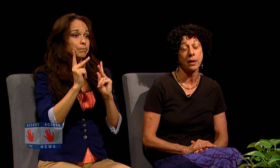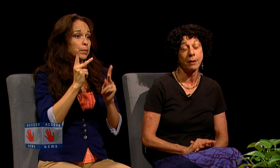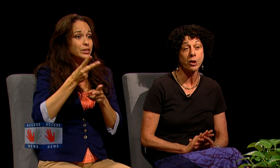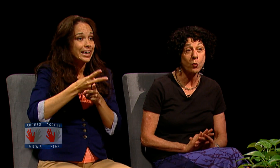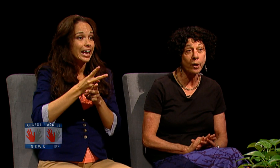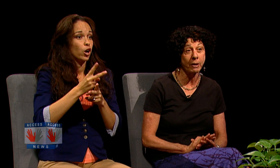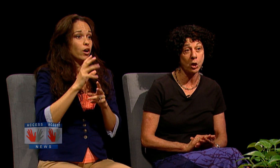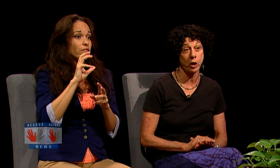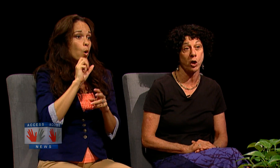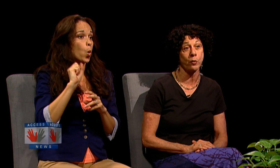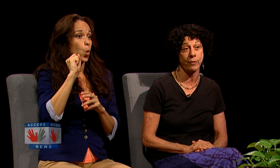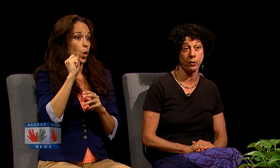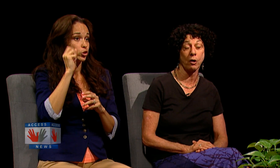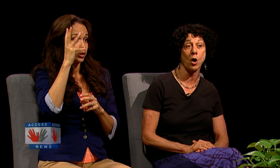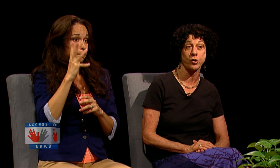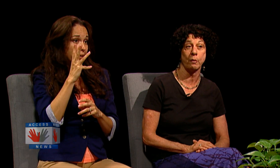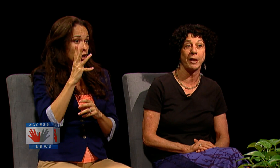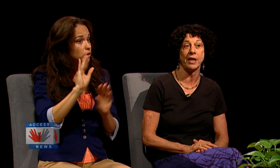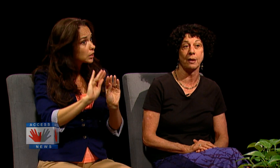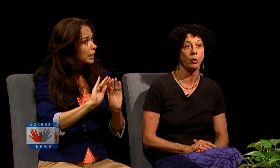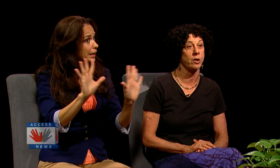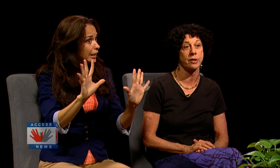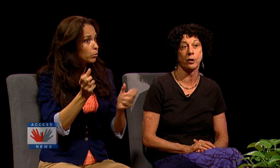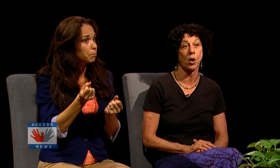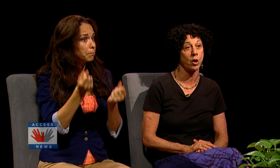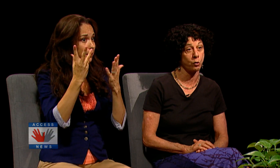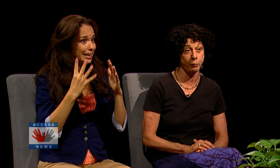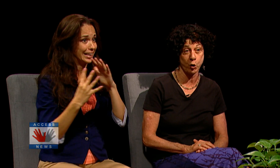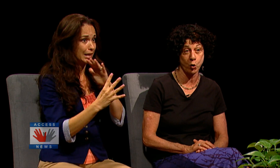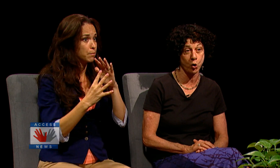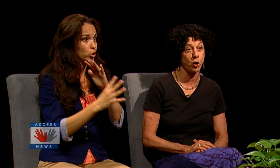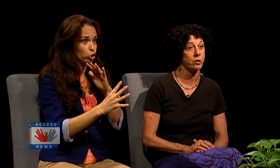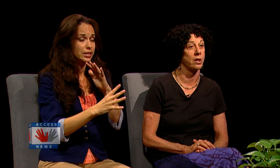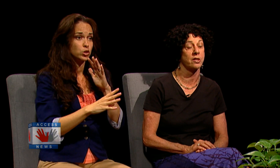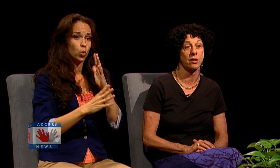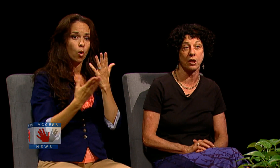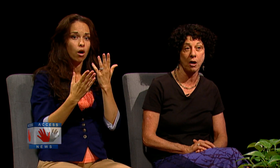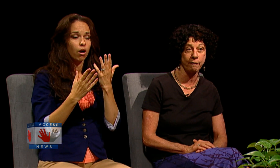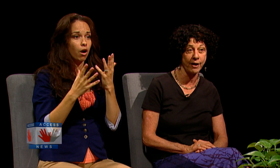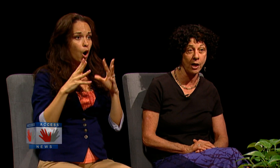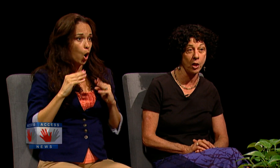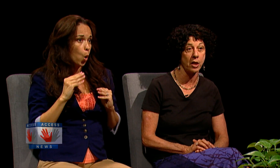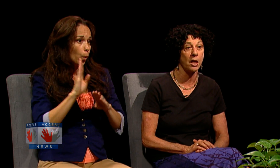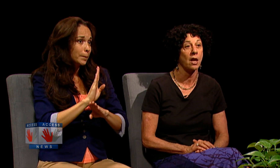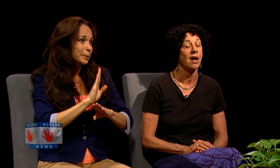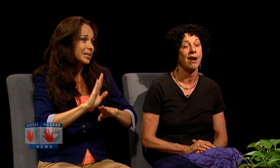I DO WANT TO BE CLEAR THAT THERE ARE ALSO MANY IMMIGRANTS THAT ARE ENTREPRENEURS, SILICON VALLEY,